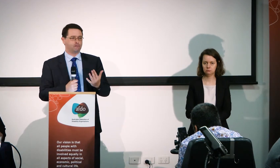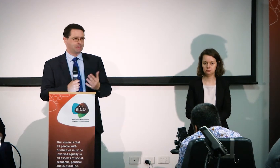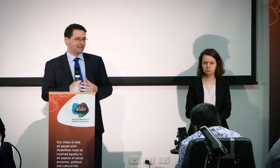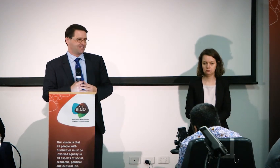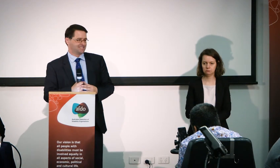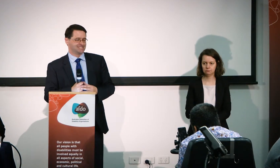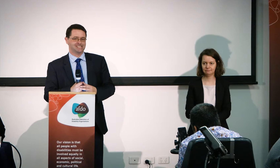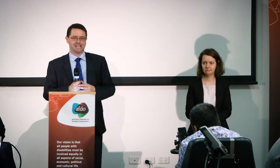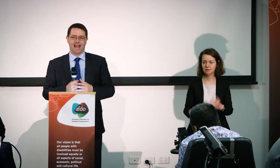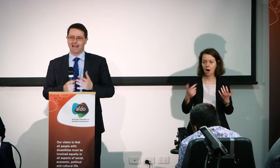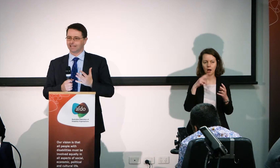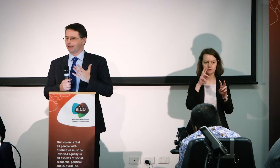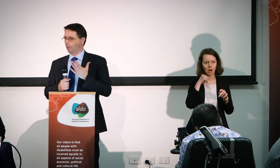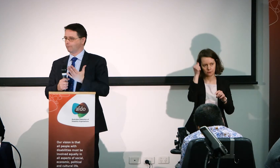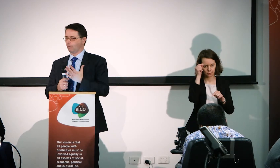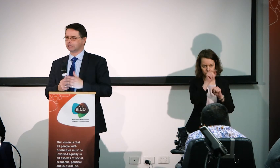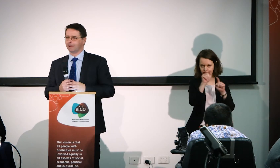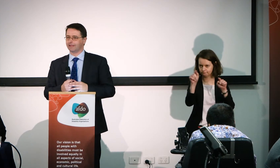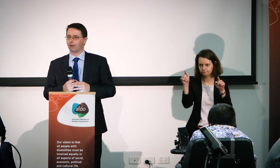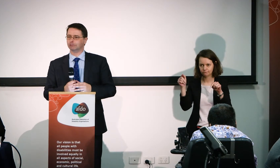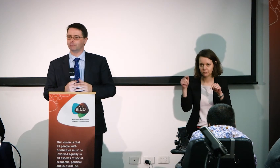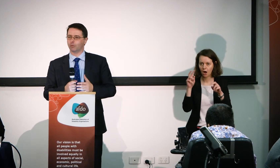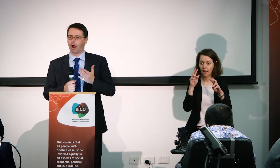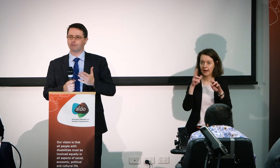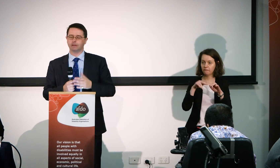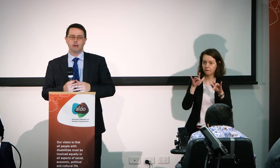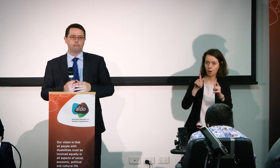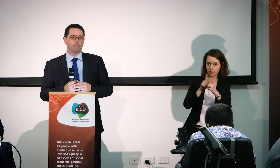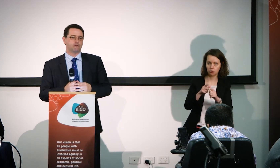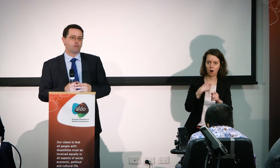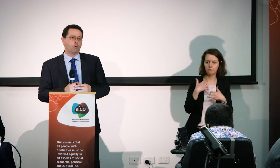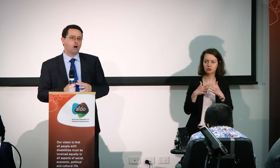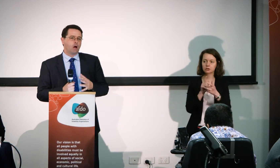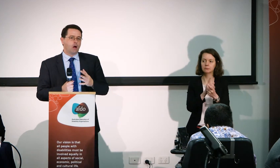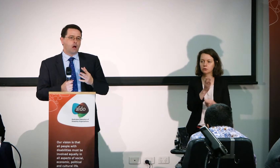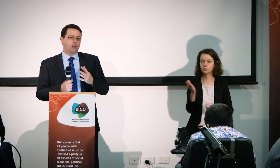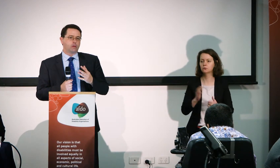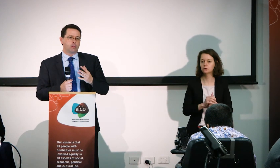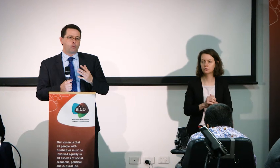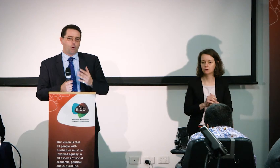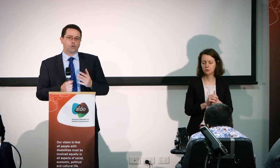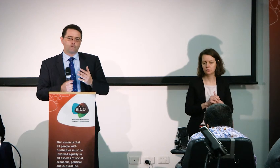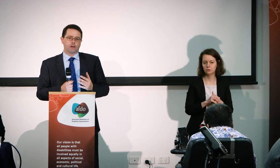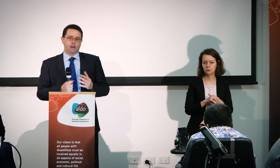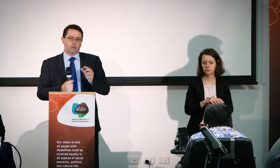and I see lots of familiar faces, and I look forward to meeting those of you that I have not met before. The work that you have done,